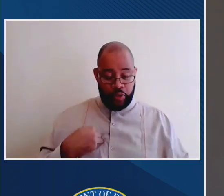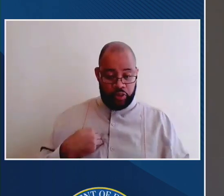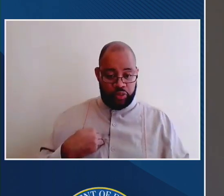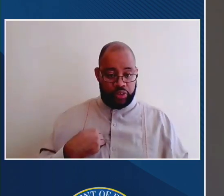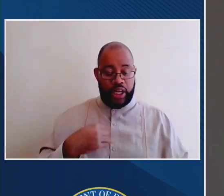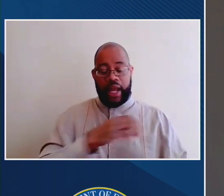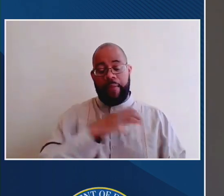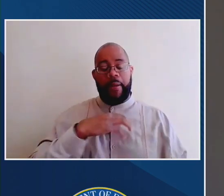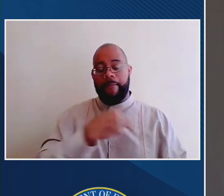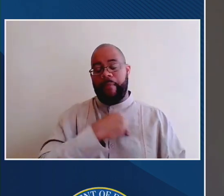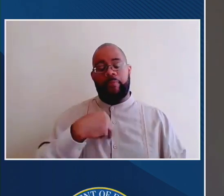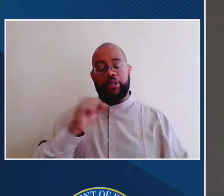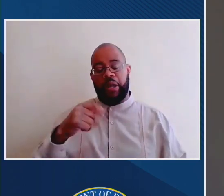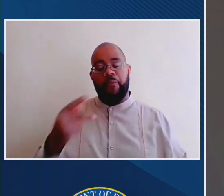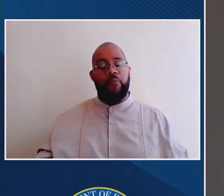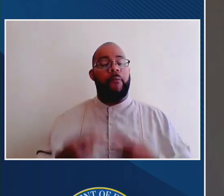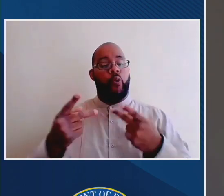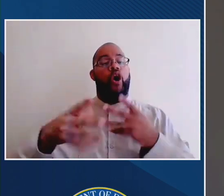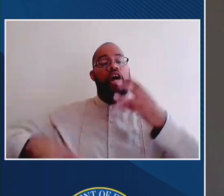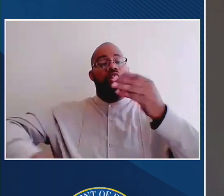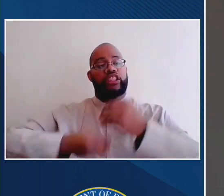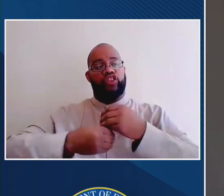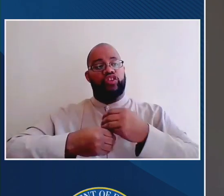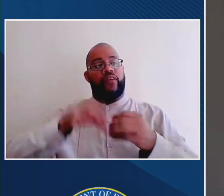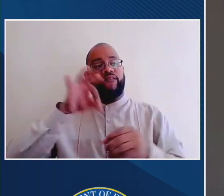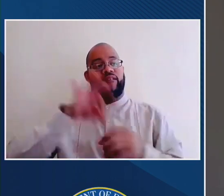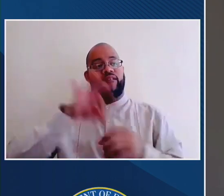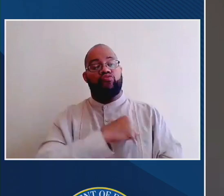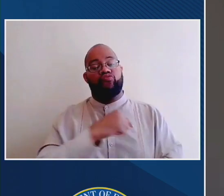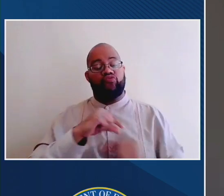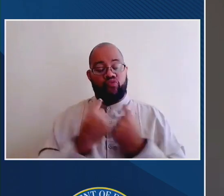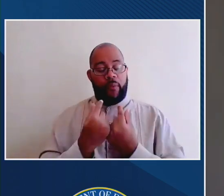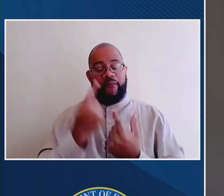may propose additional constituency groups for consideration by the committee.